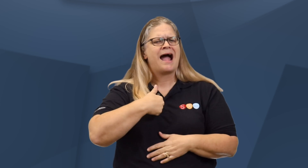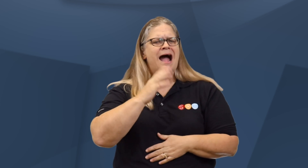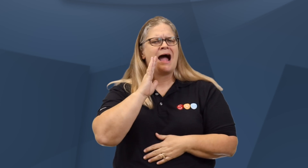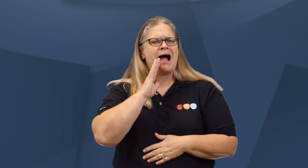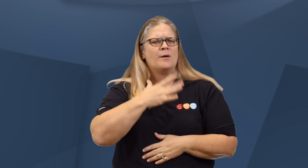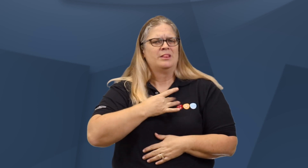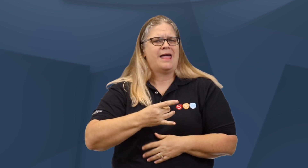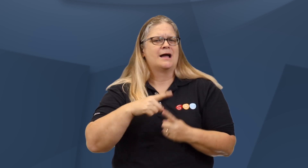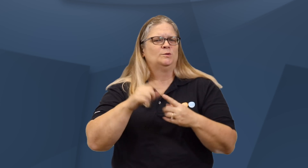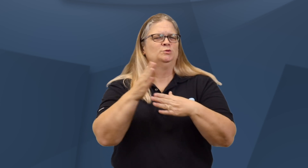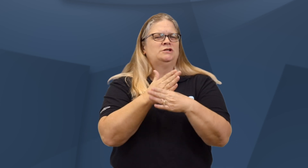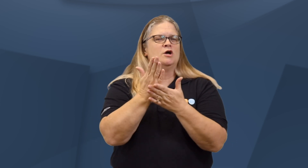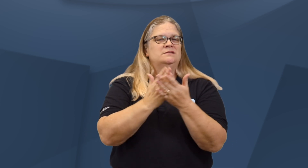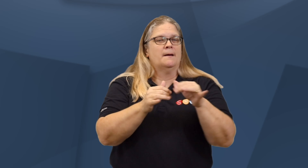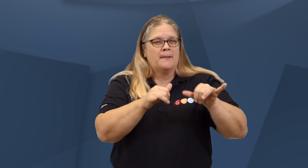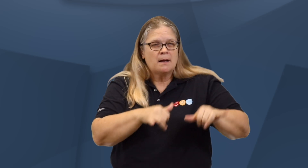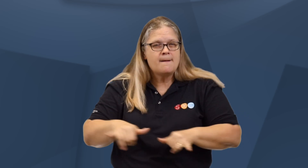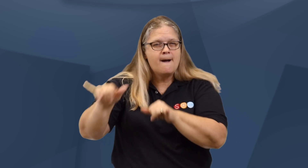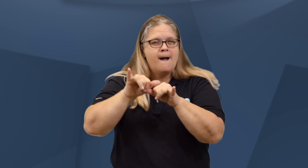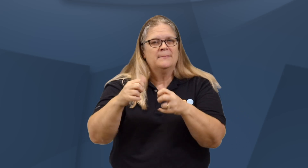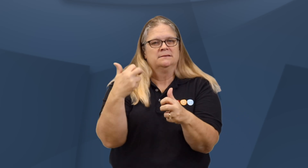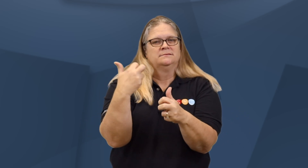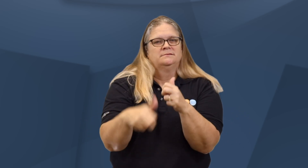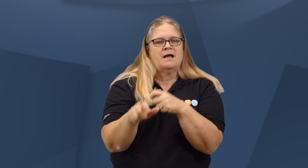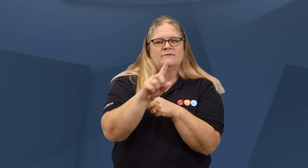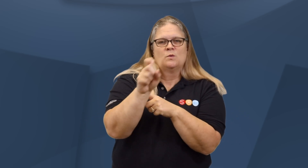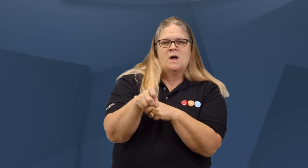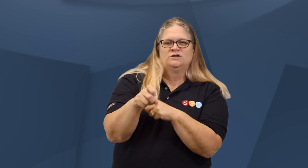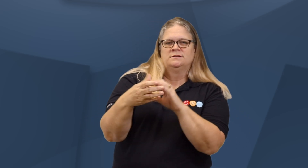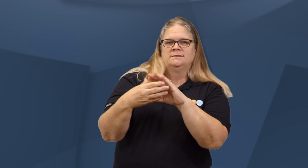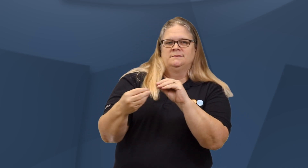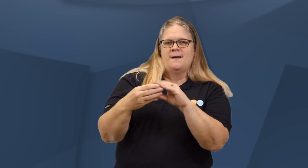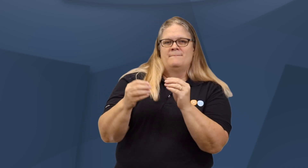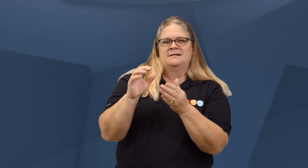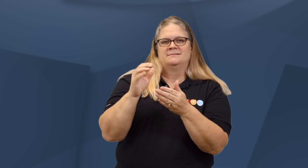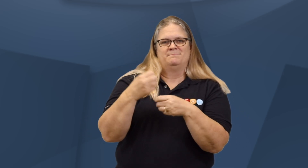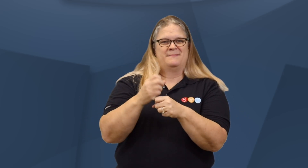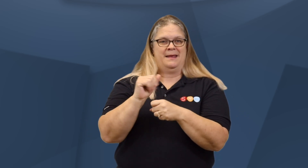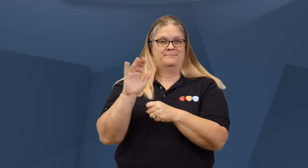I would like to share some common tough questions or comments that have been made